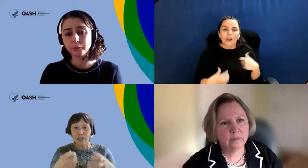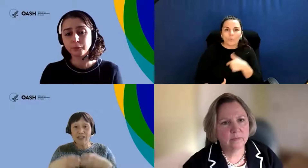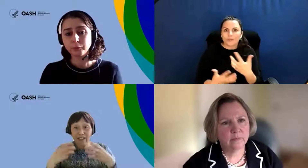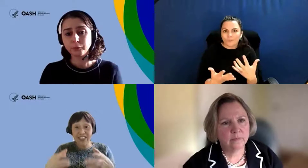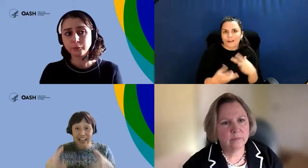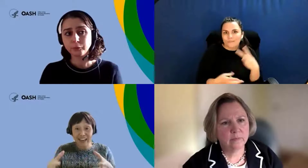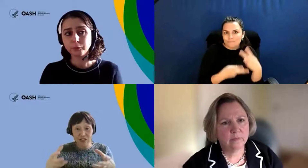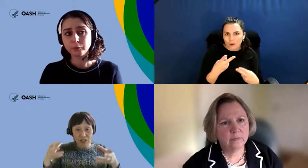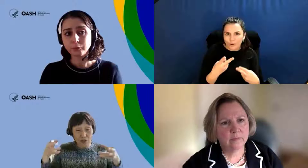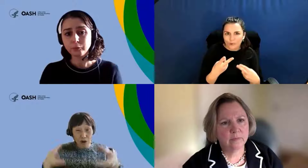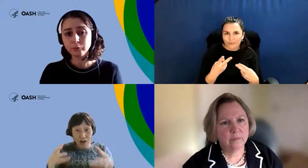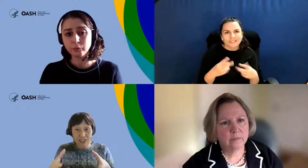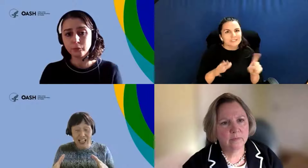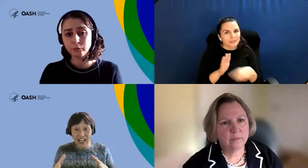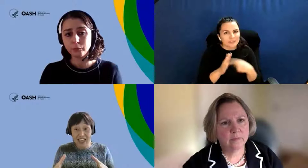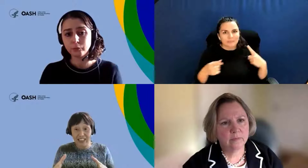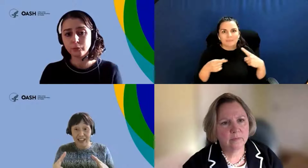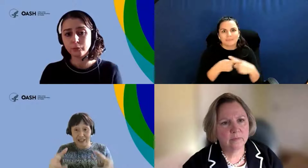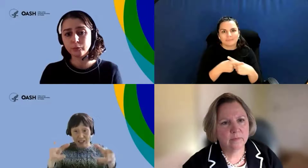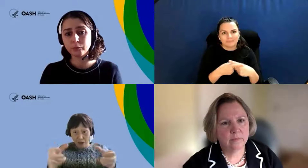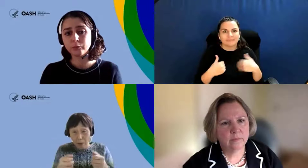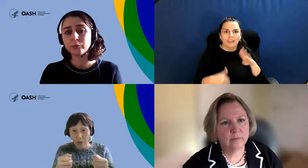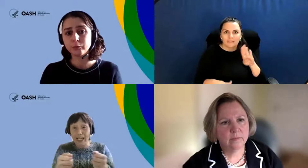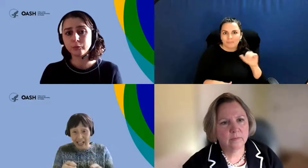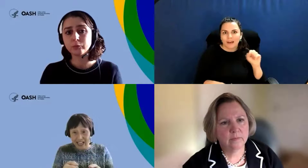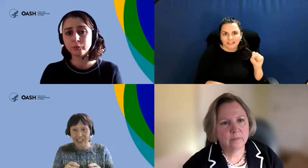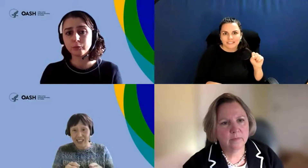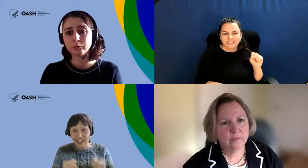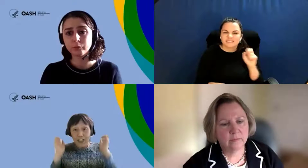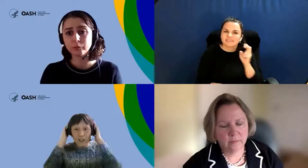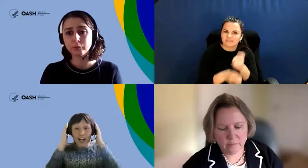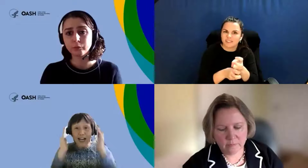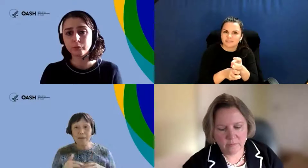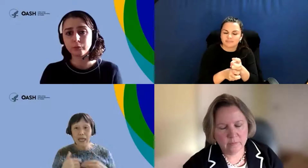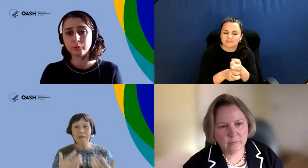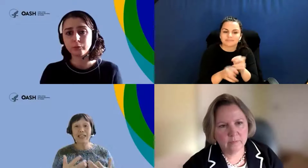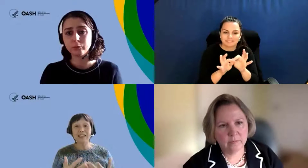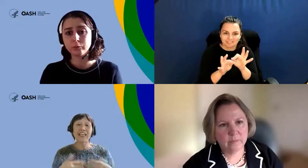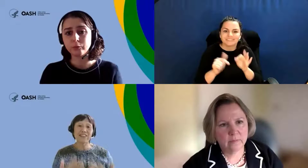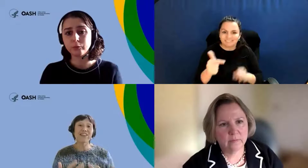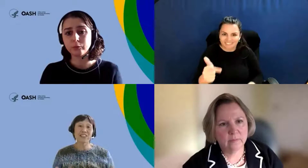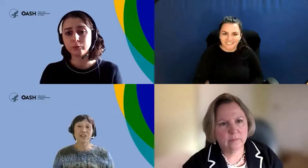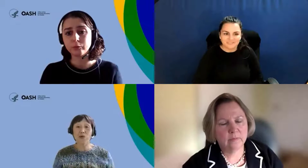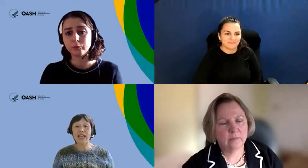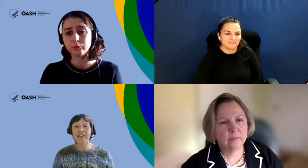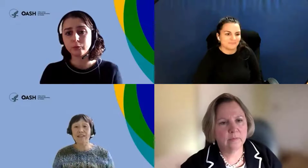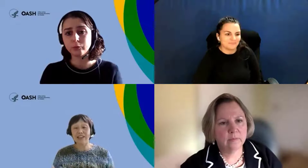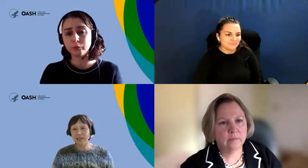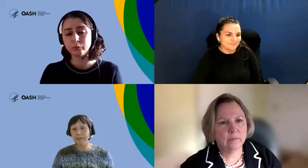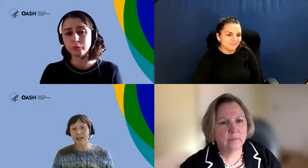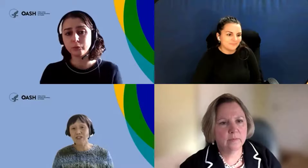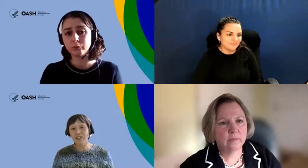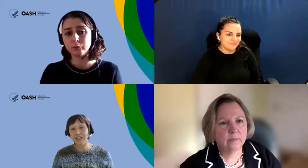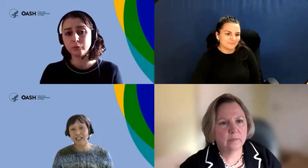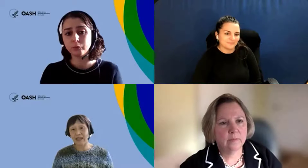So there is that strong side that is pulling us to try and maybe say things in a way that subconsciously